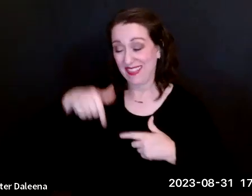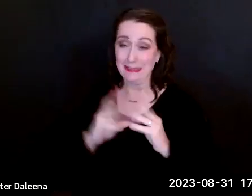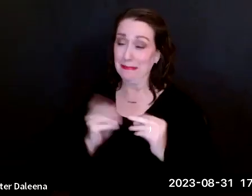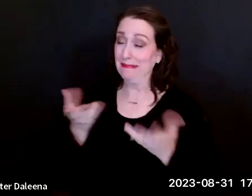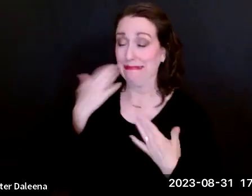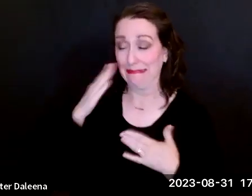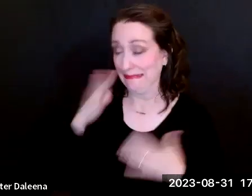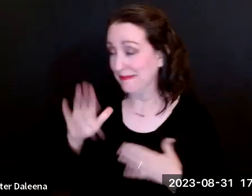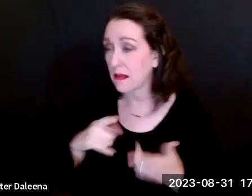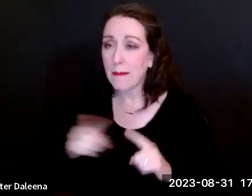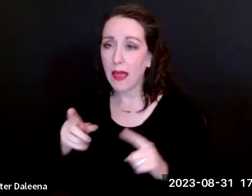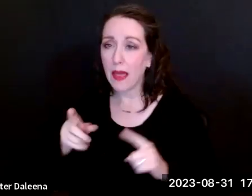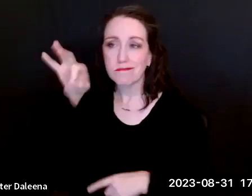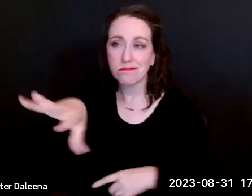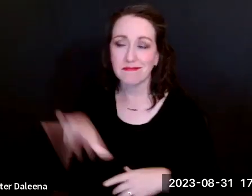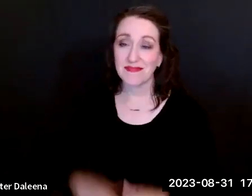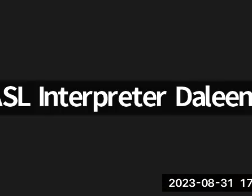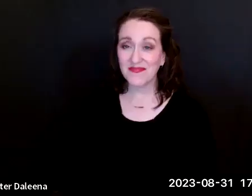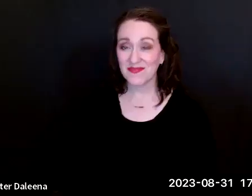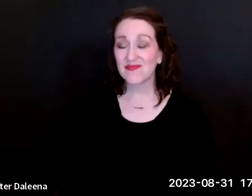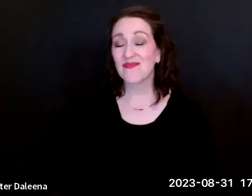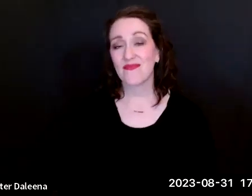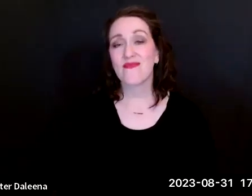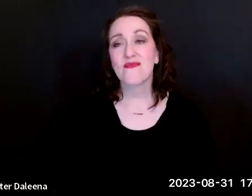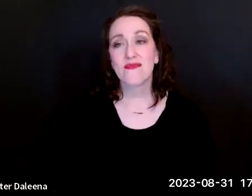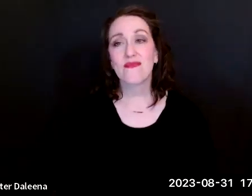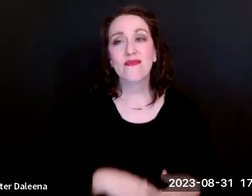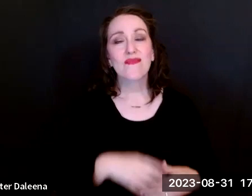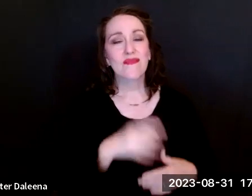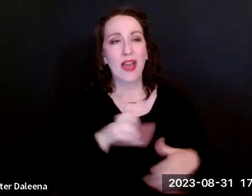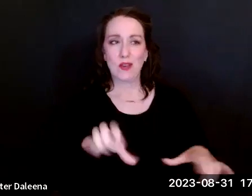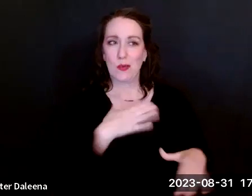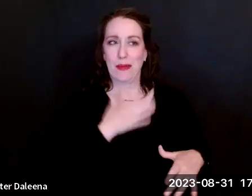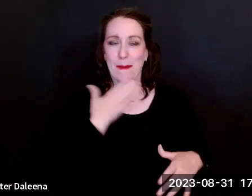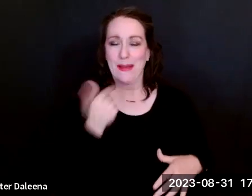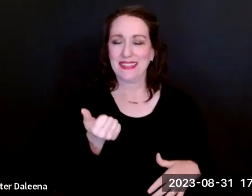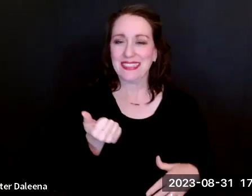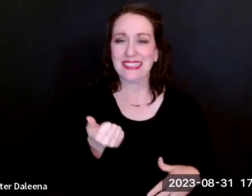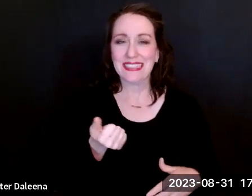I wanted to bring those both up thank you yeah I'll do my best and um I'll call on our my phone